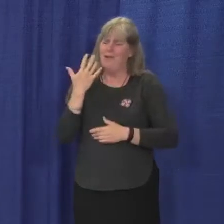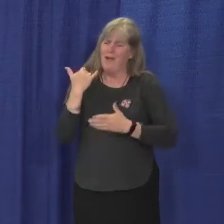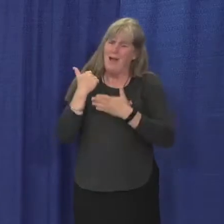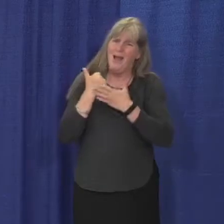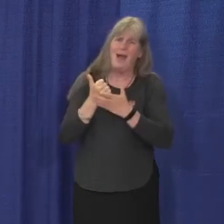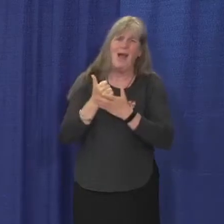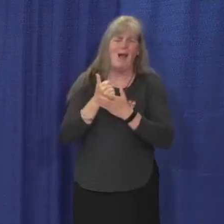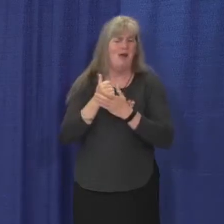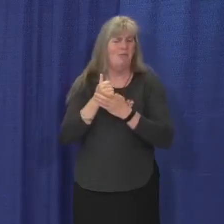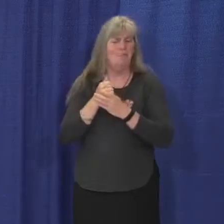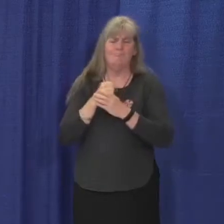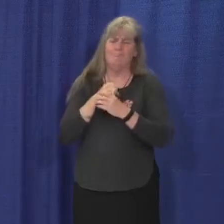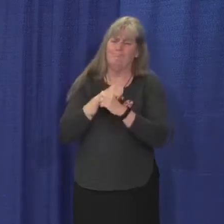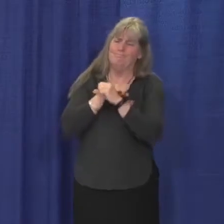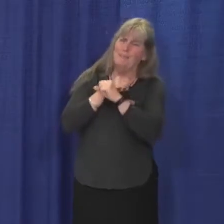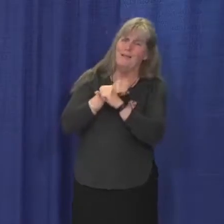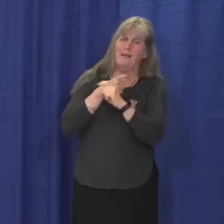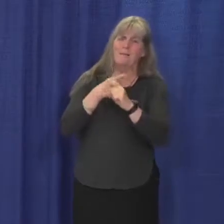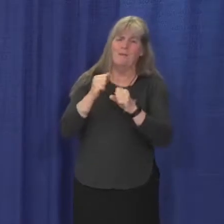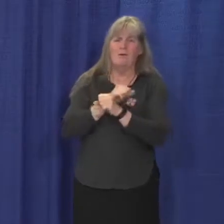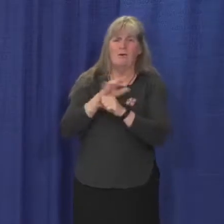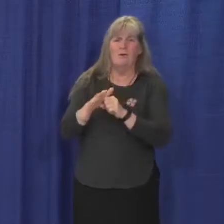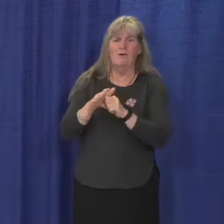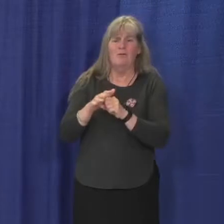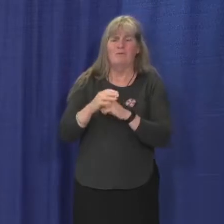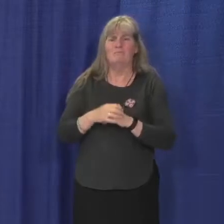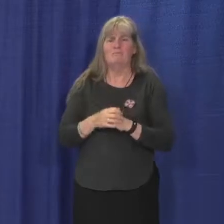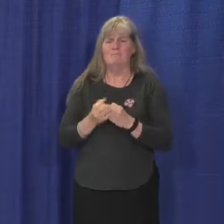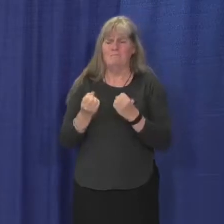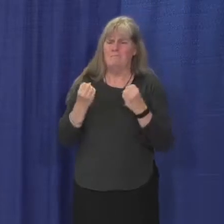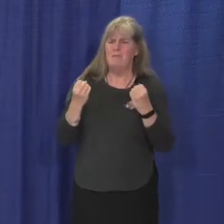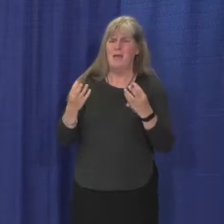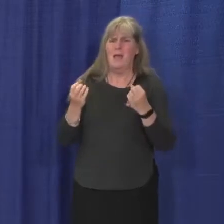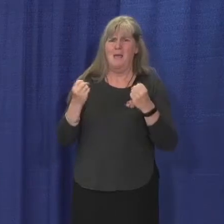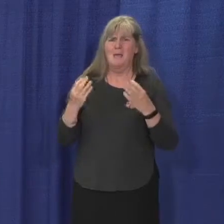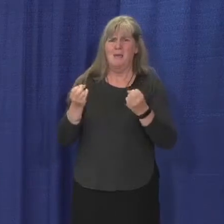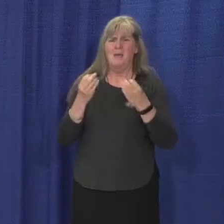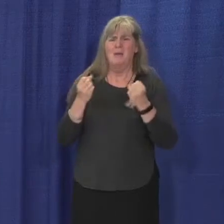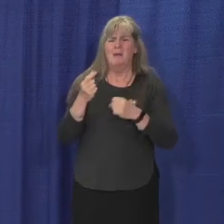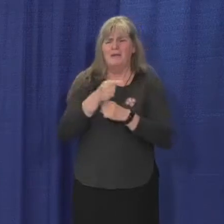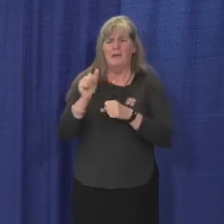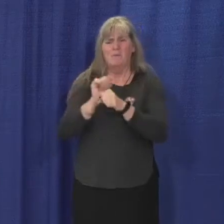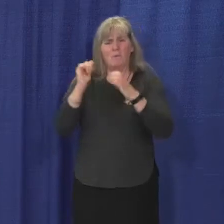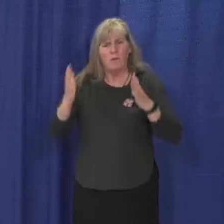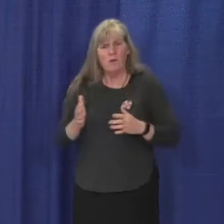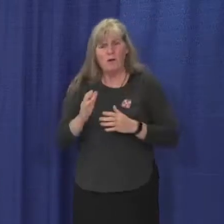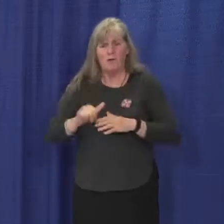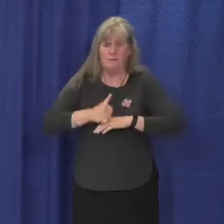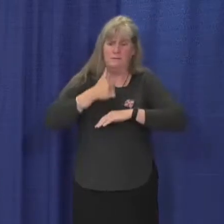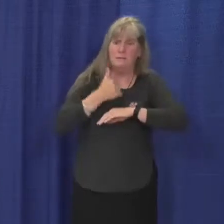phenomenal ways to combat this health crisis. There are 100 public servants